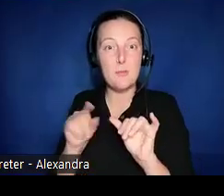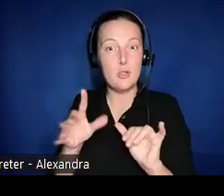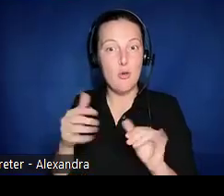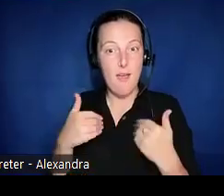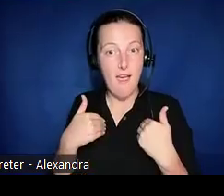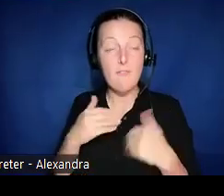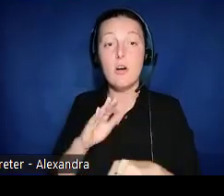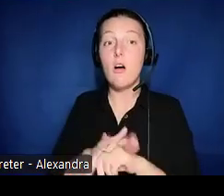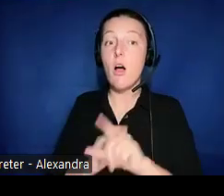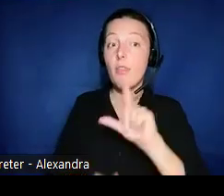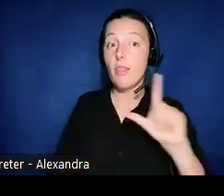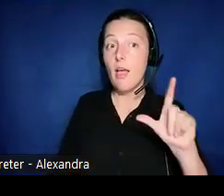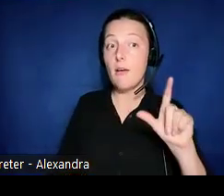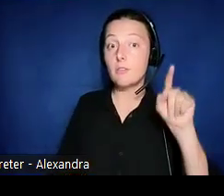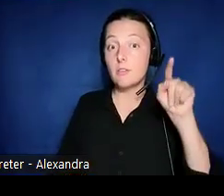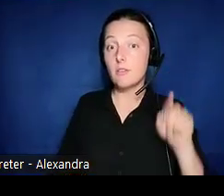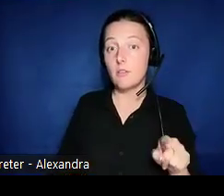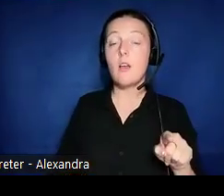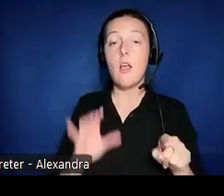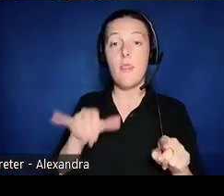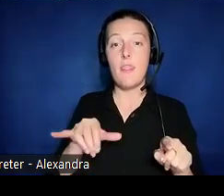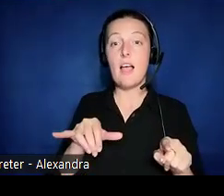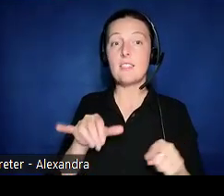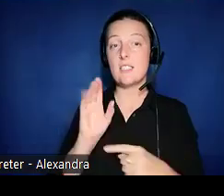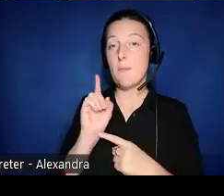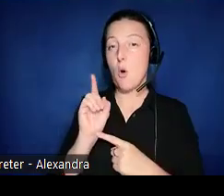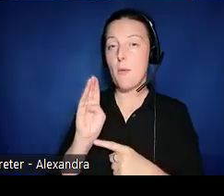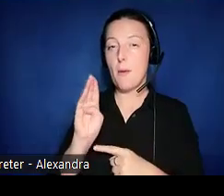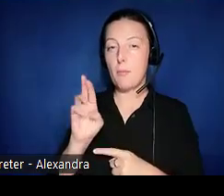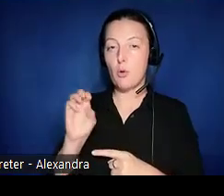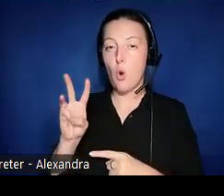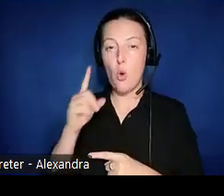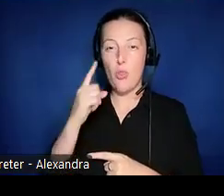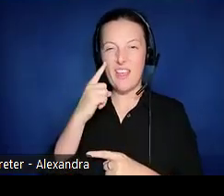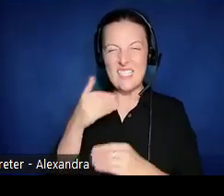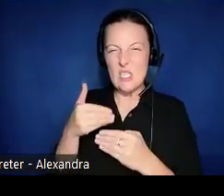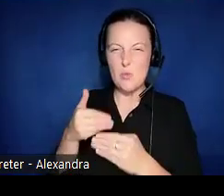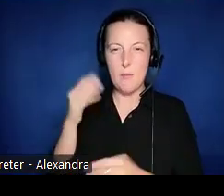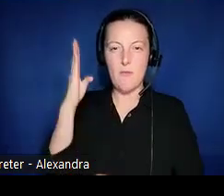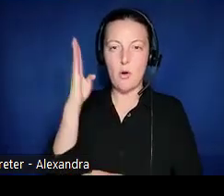moment that uh Burrow thinks is right before noon. He takes a measurement and then he takes